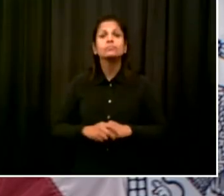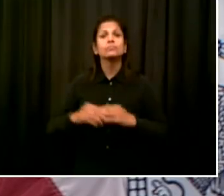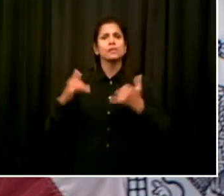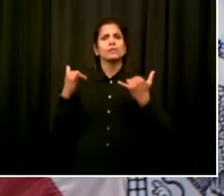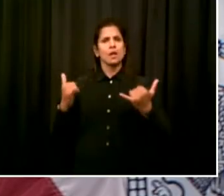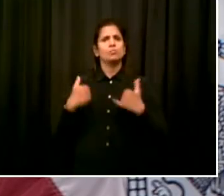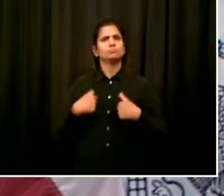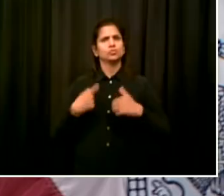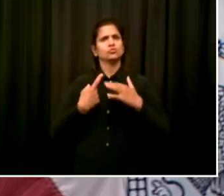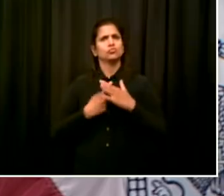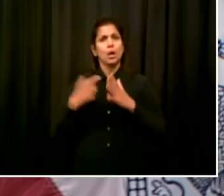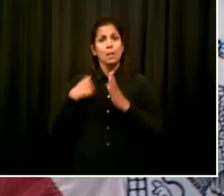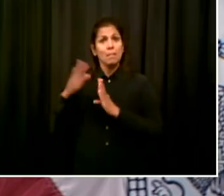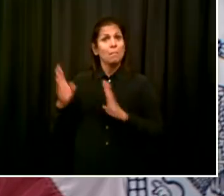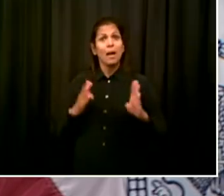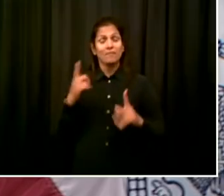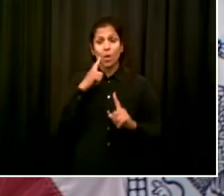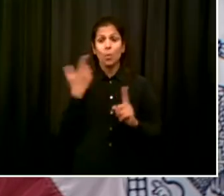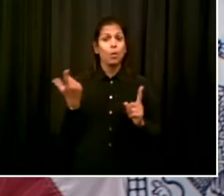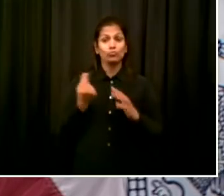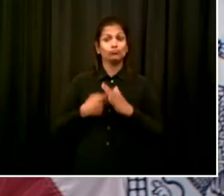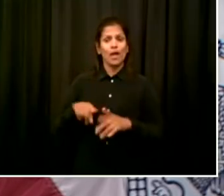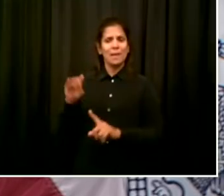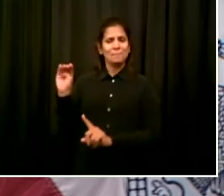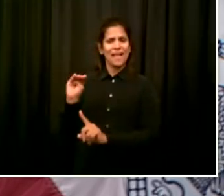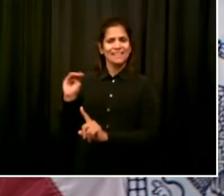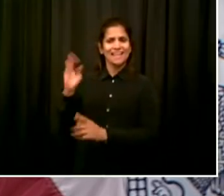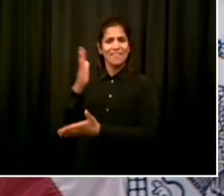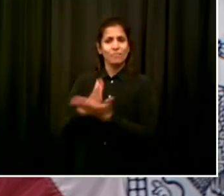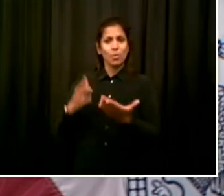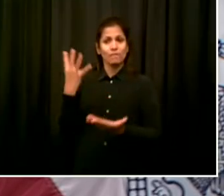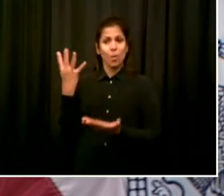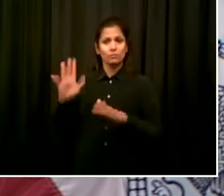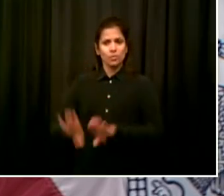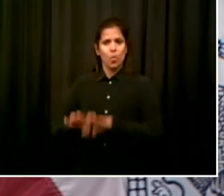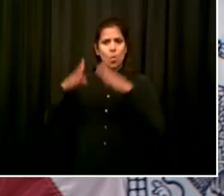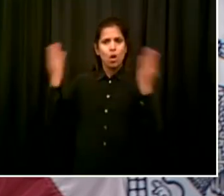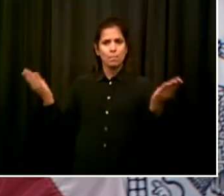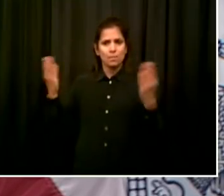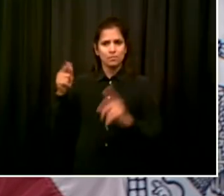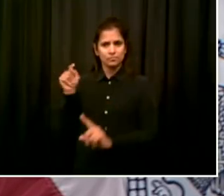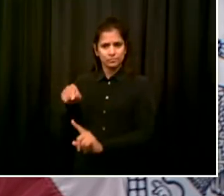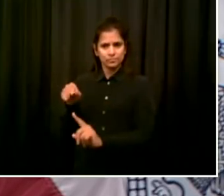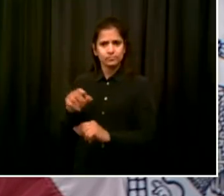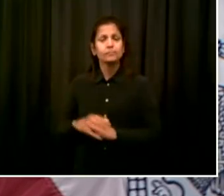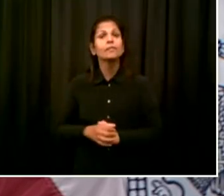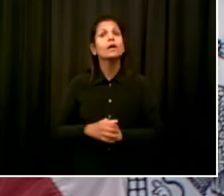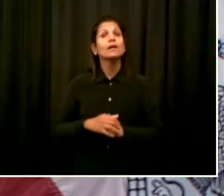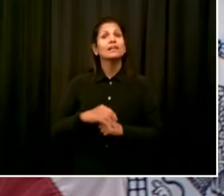WANT TO WORK WITH THEM . LET'S JUST TALK ABOUT THIS DAY S AE WGET